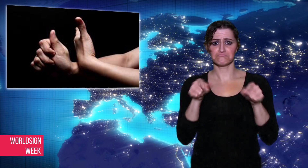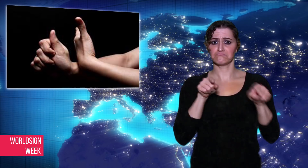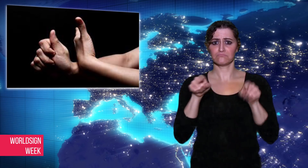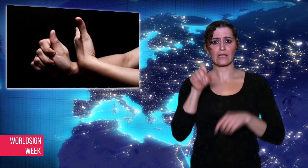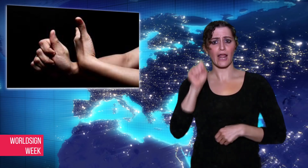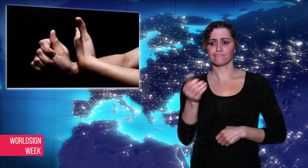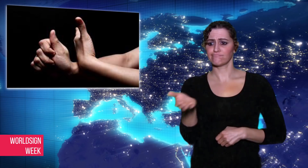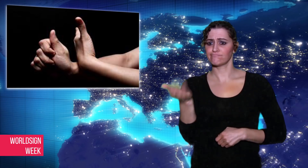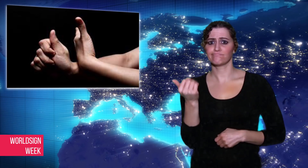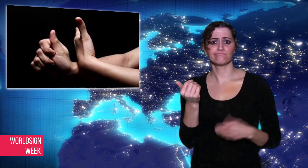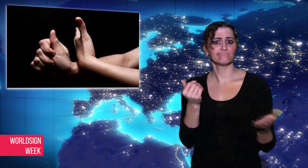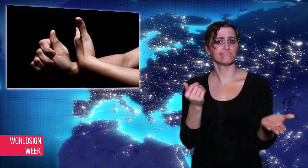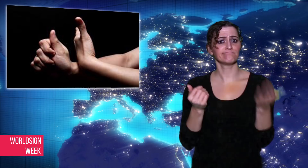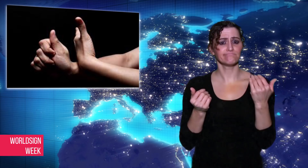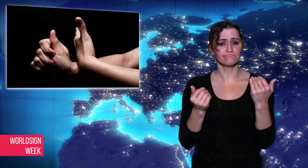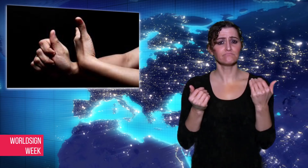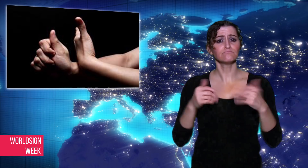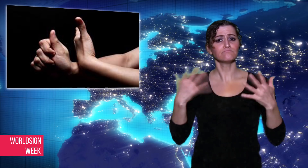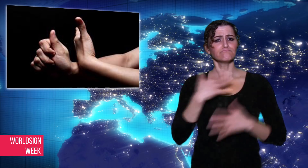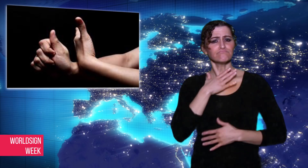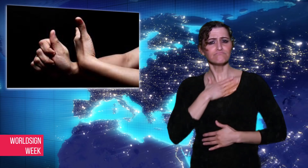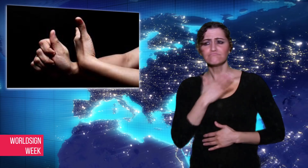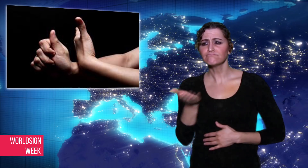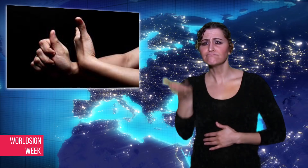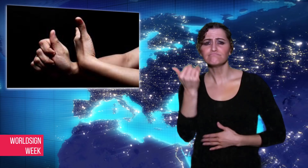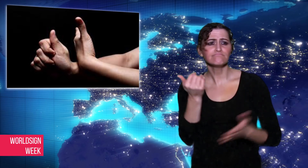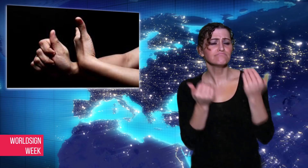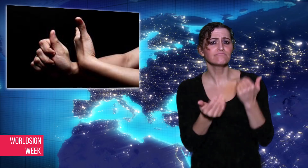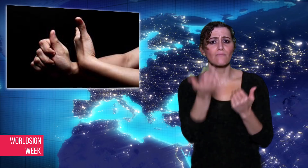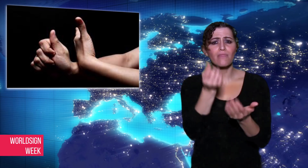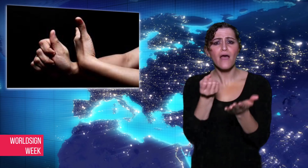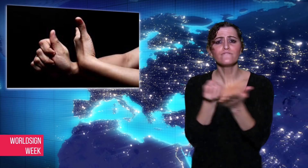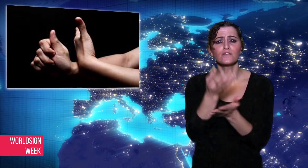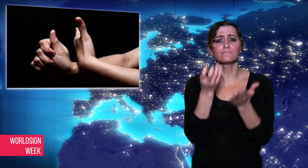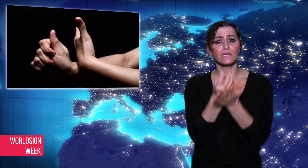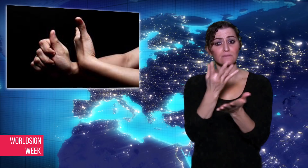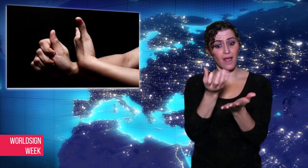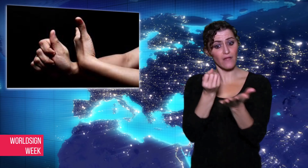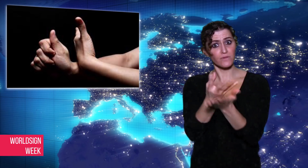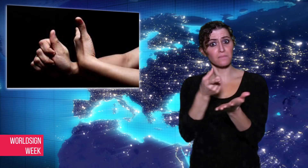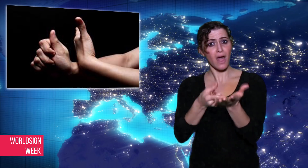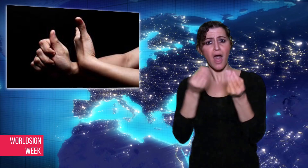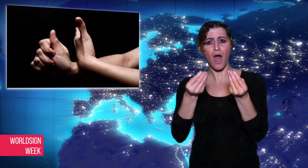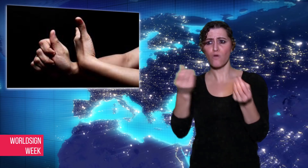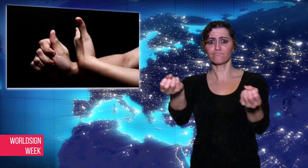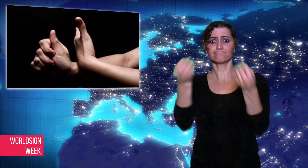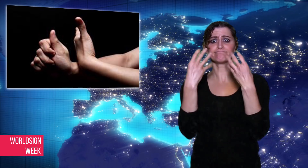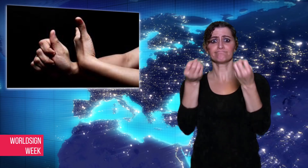healthcare, the legal system,